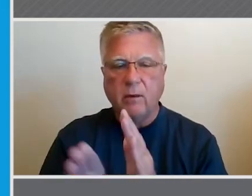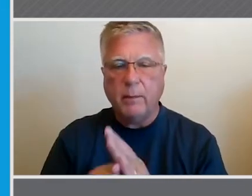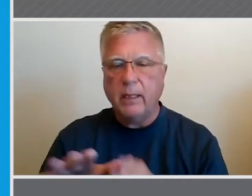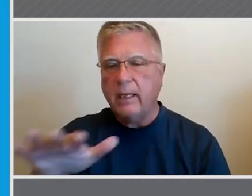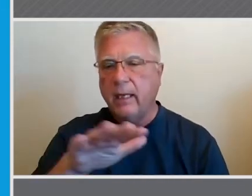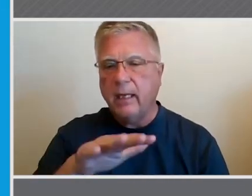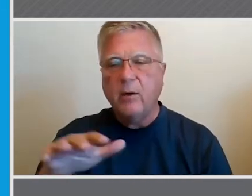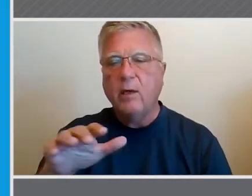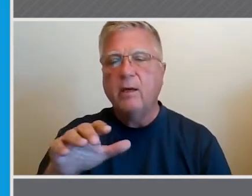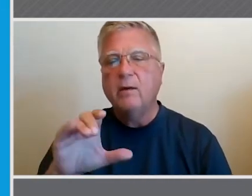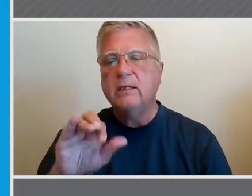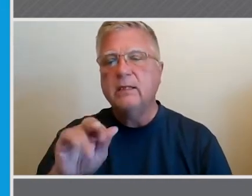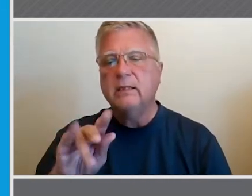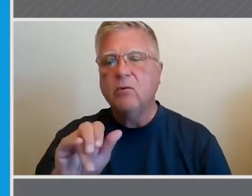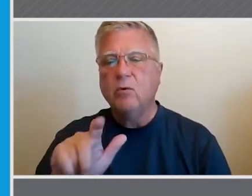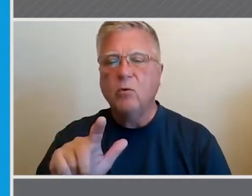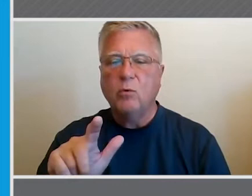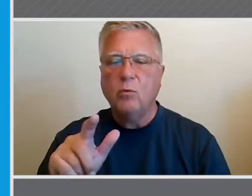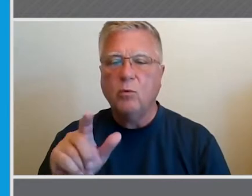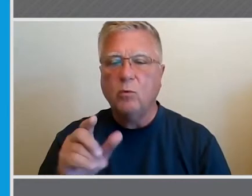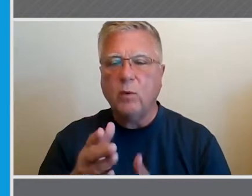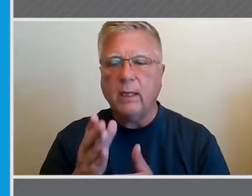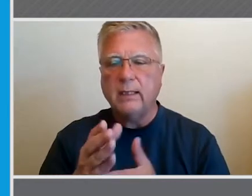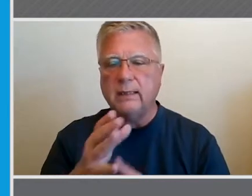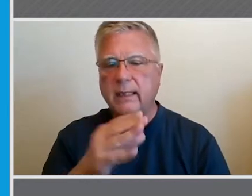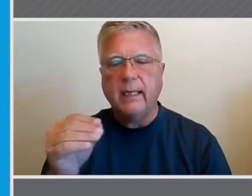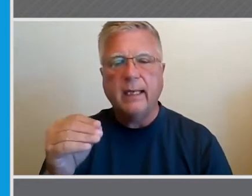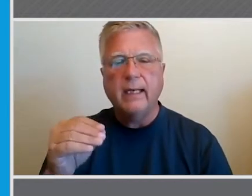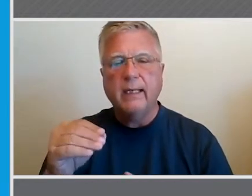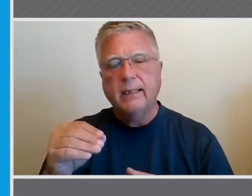in Pittsburgh, to the exploratory research to find out what are